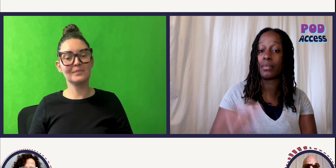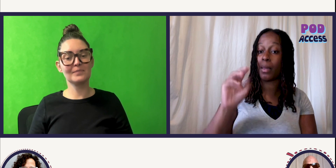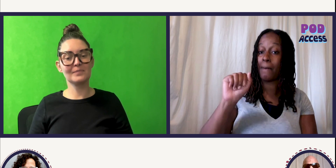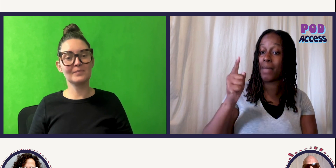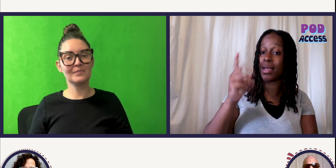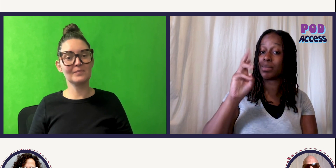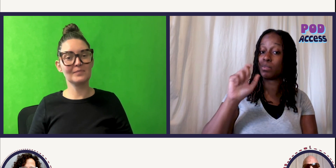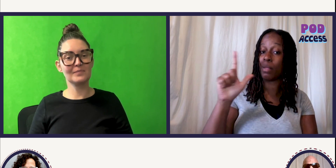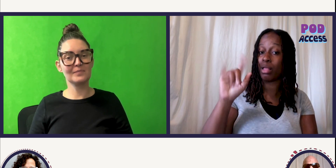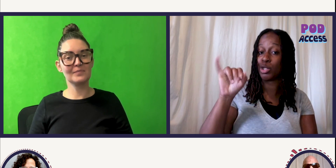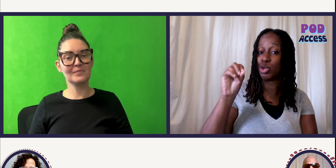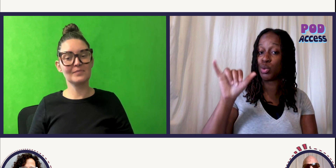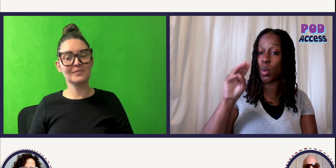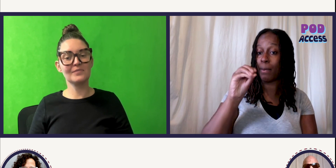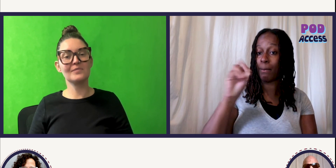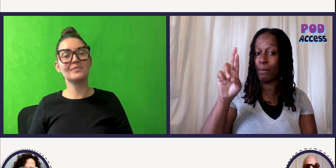Maxwell Joy Moore from Power Not Pity.